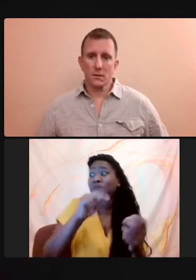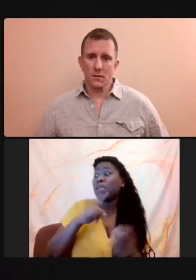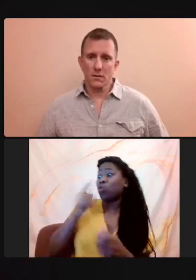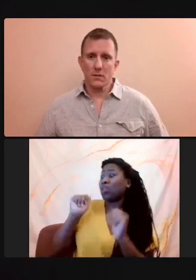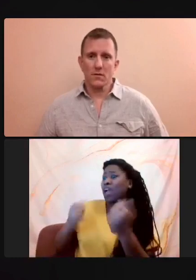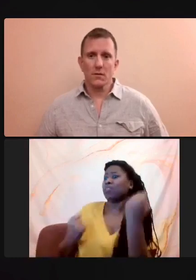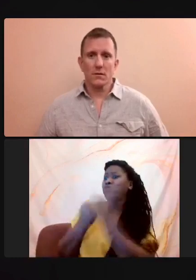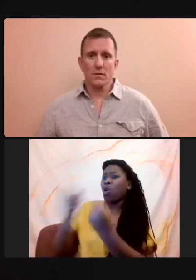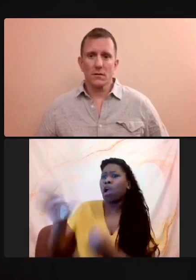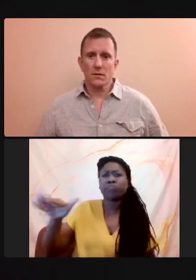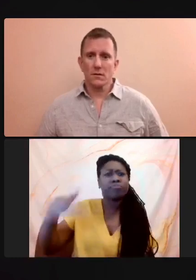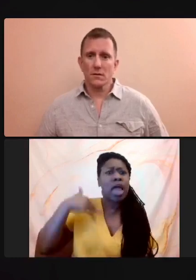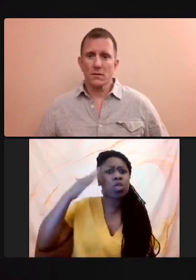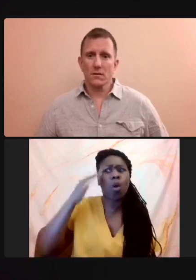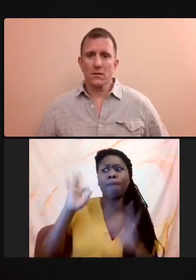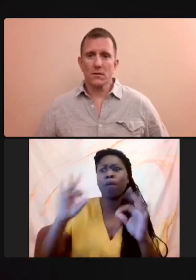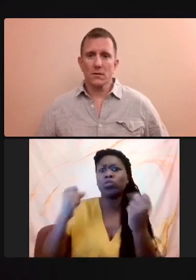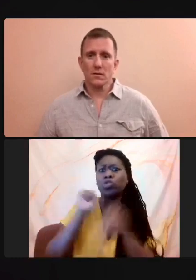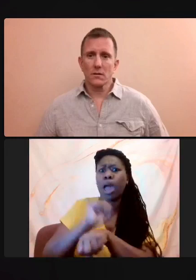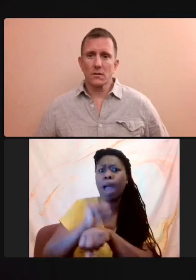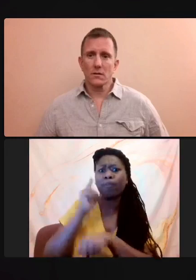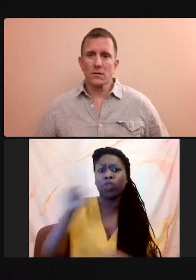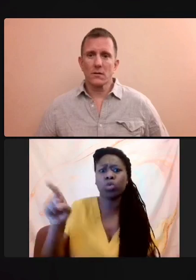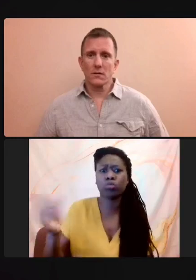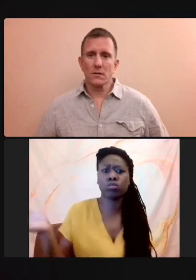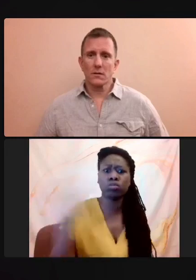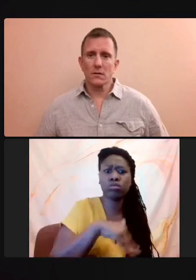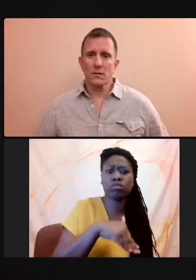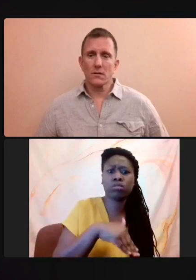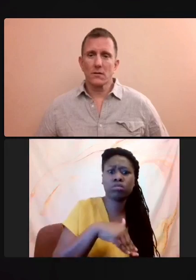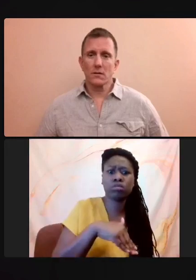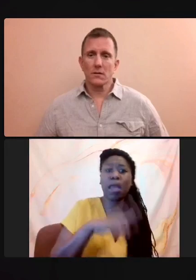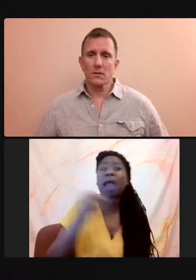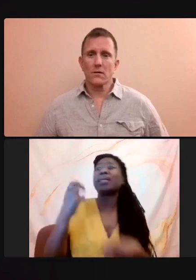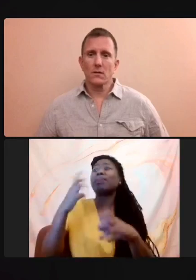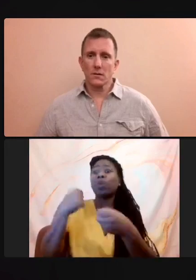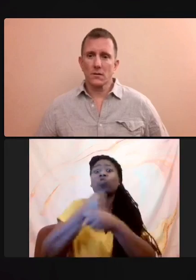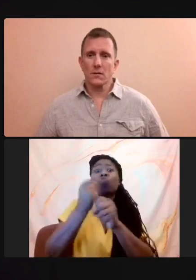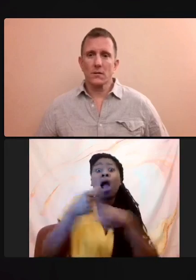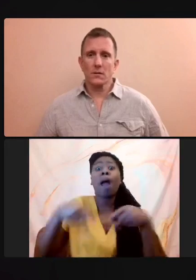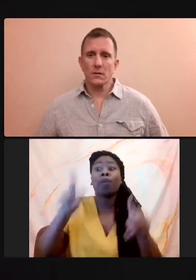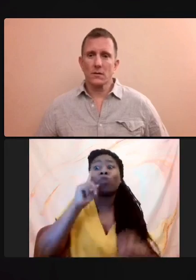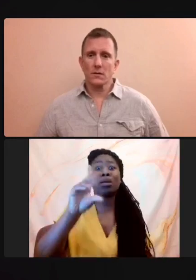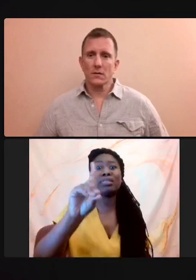So that's the other thing, too, is that people do stand their ground and pro-bono work can be expected.